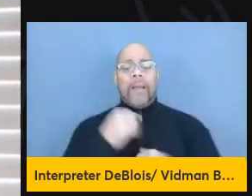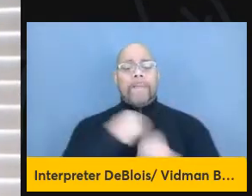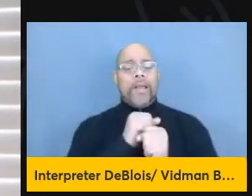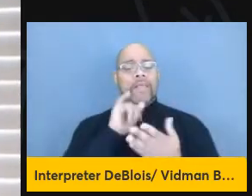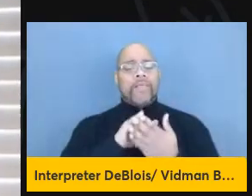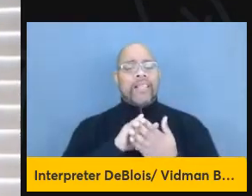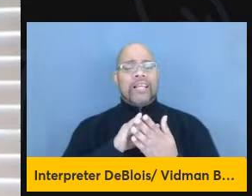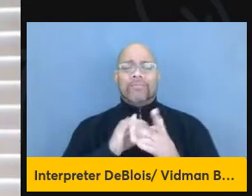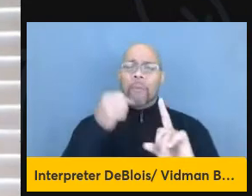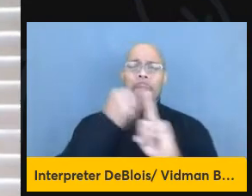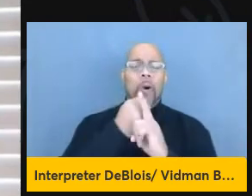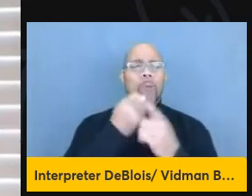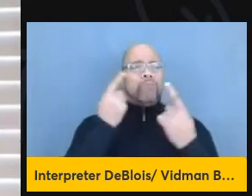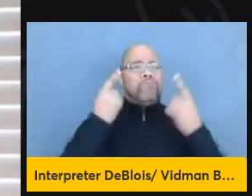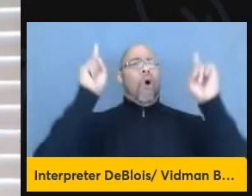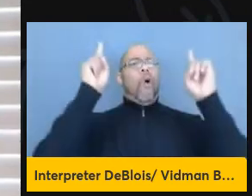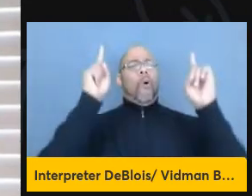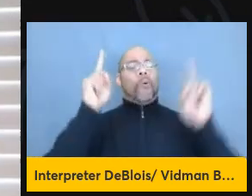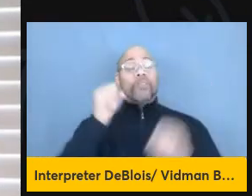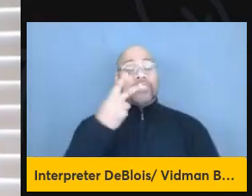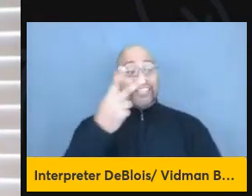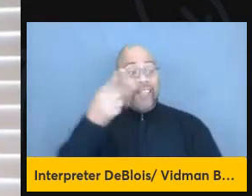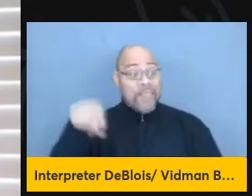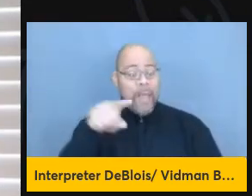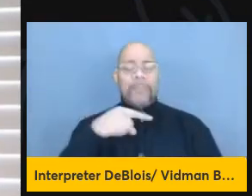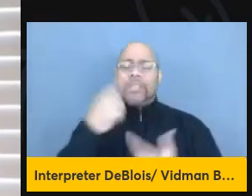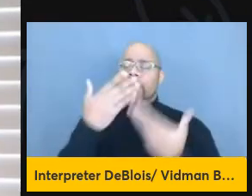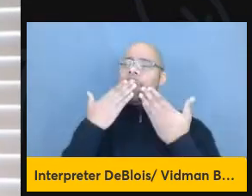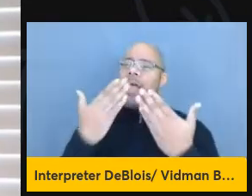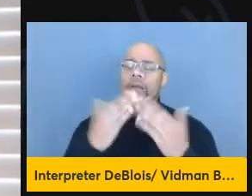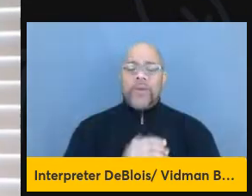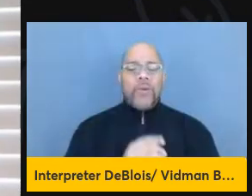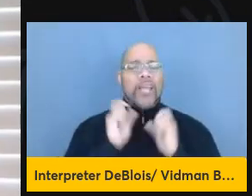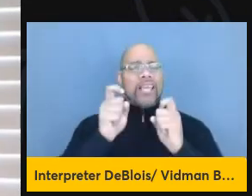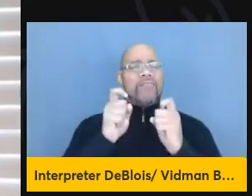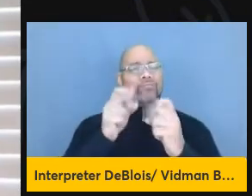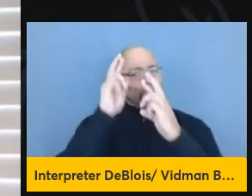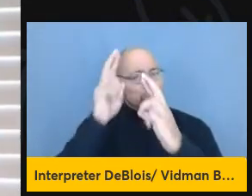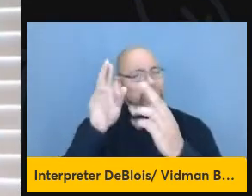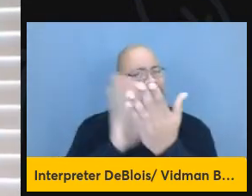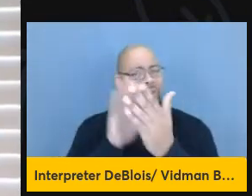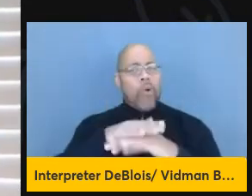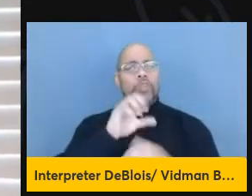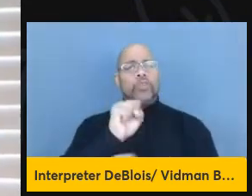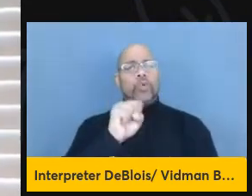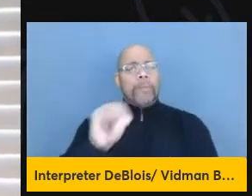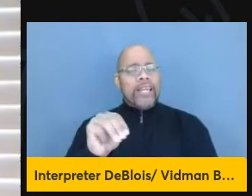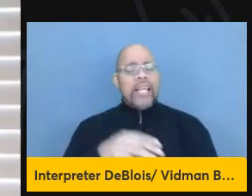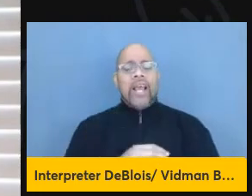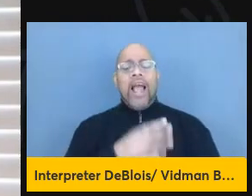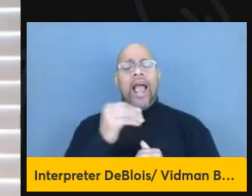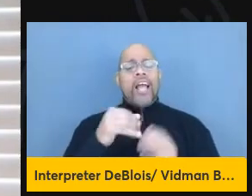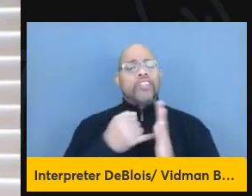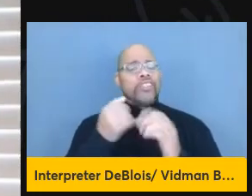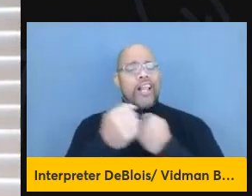going to be. So if you see them, tell them thank you give them a shout out on social media, and just love on all the organizers